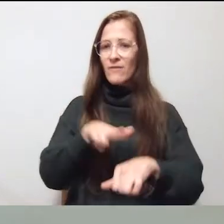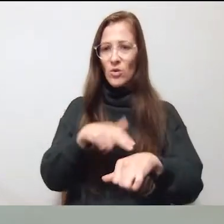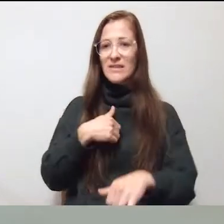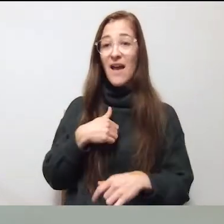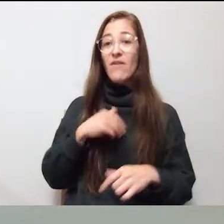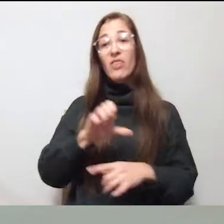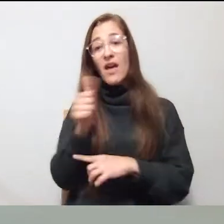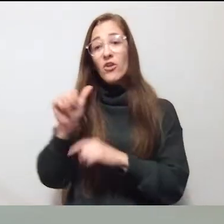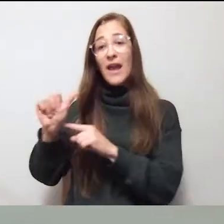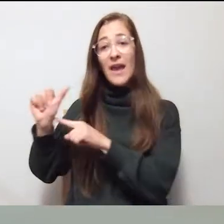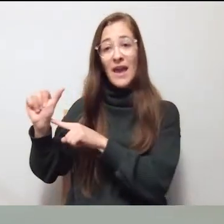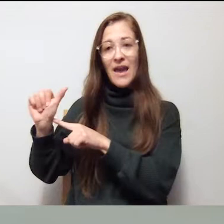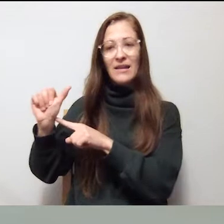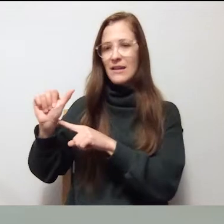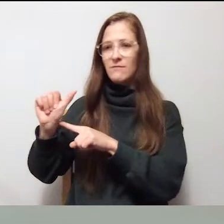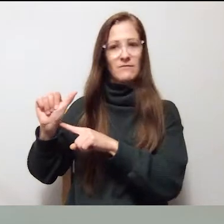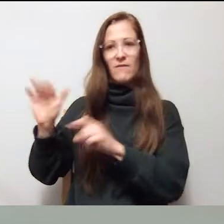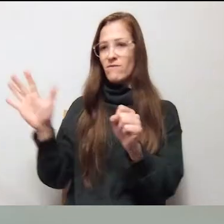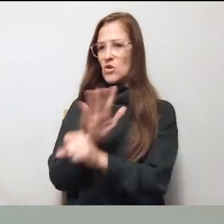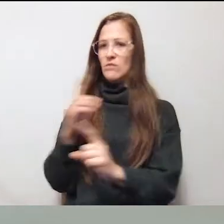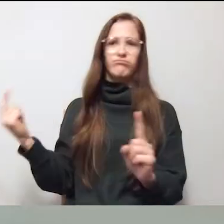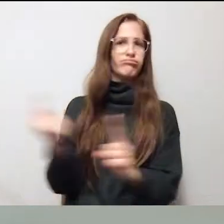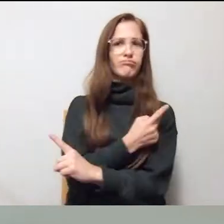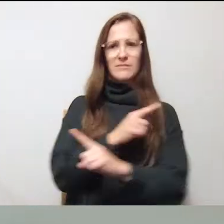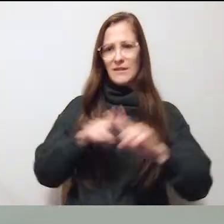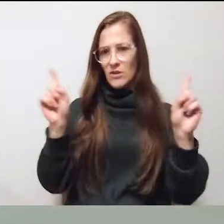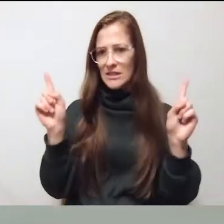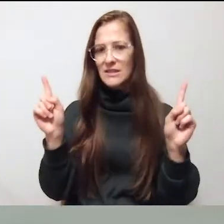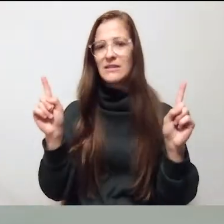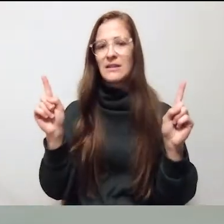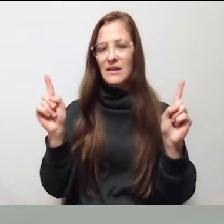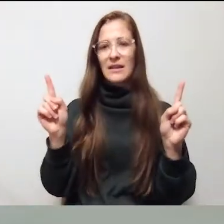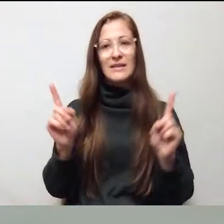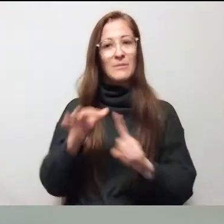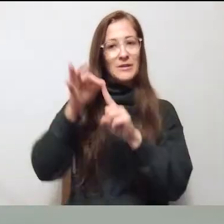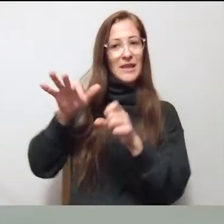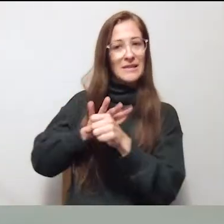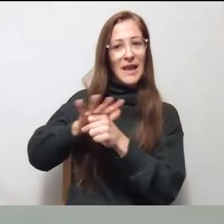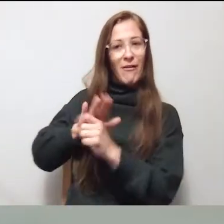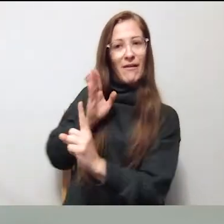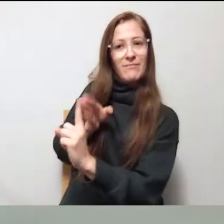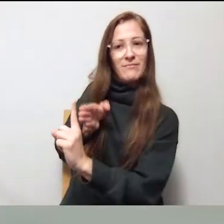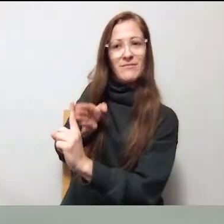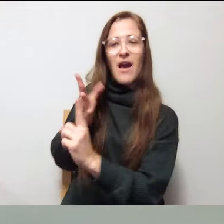which is something else that is commonly used, especially in this area. So I want to be very clear